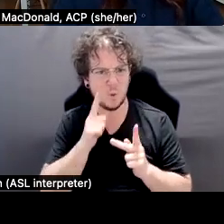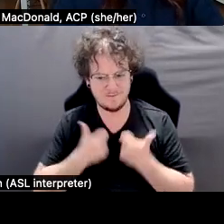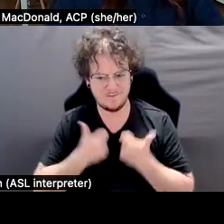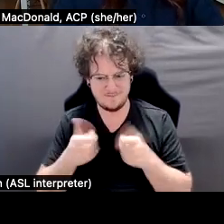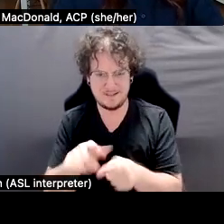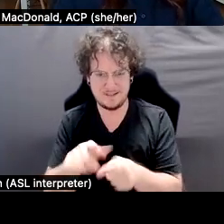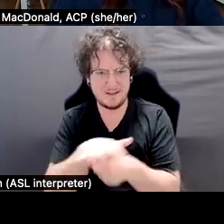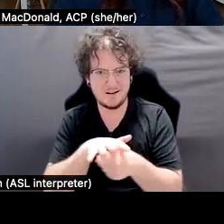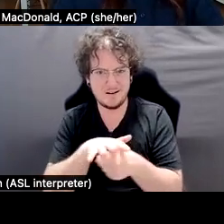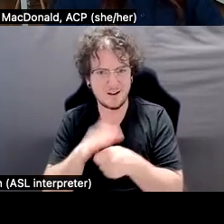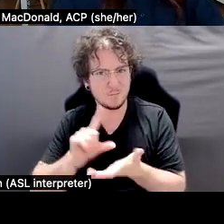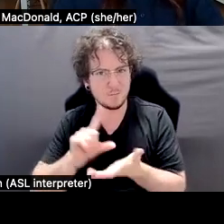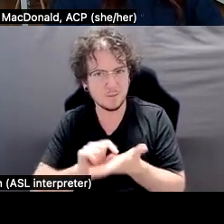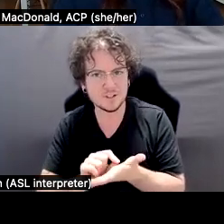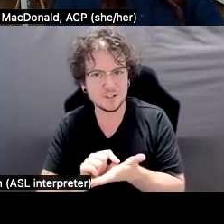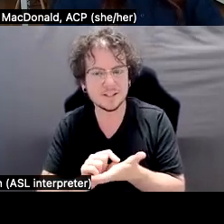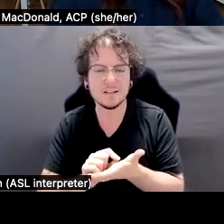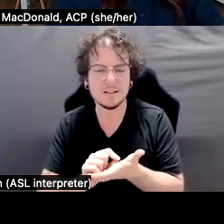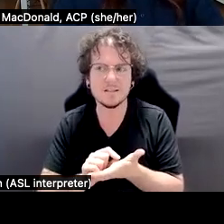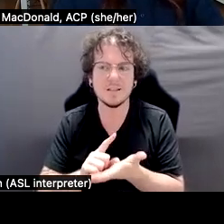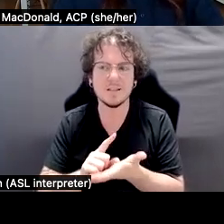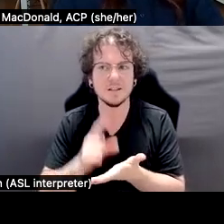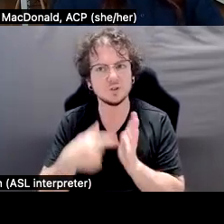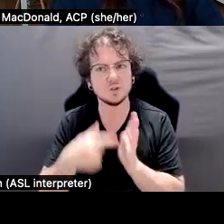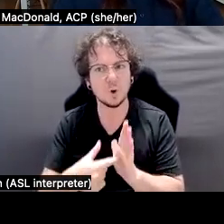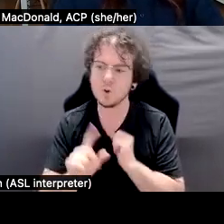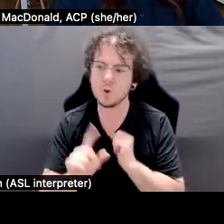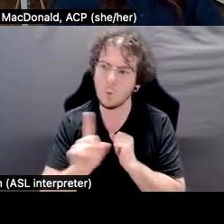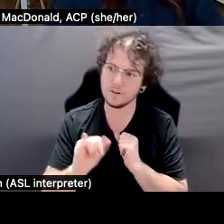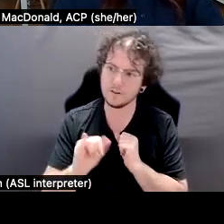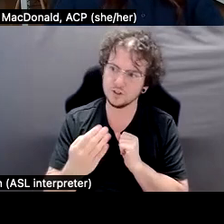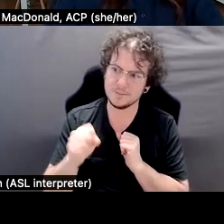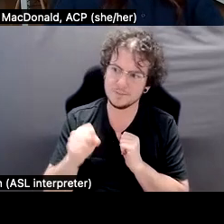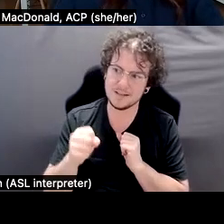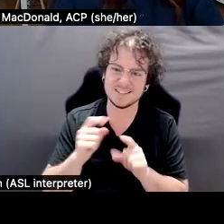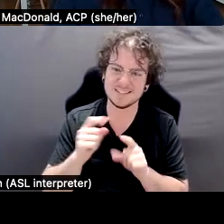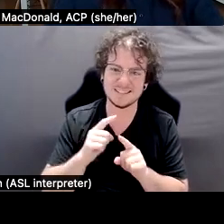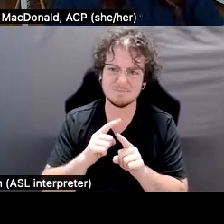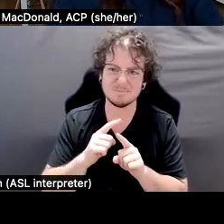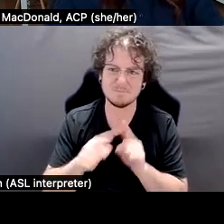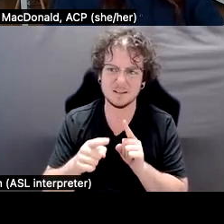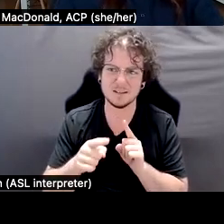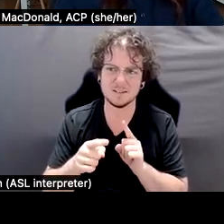reflects where our publishing jobs are, but it also reflects where they aren't. So, if we want